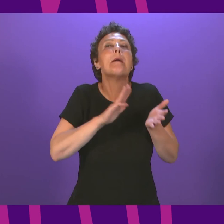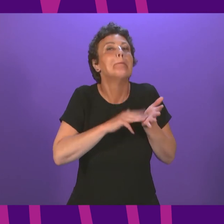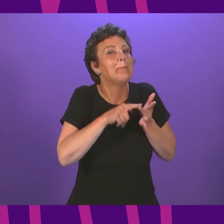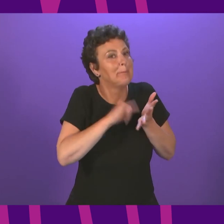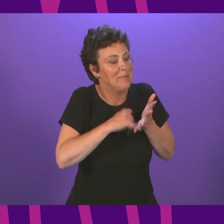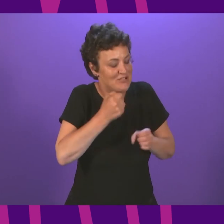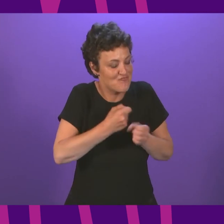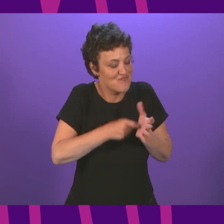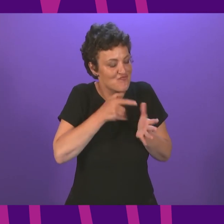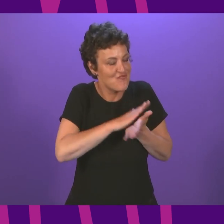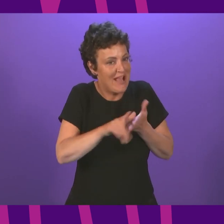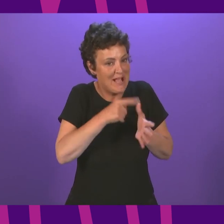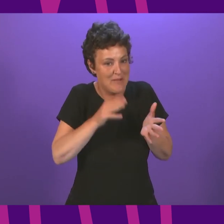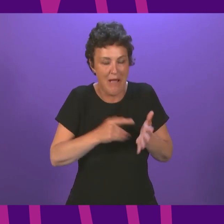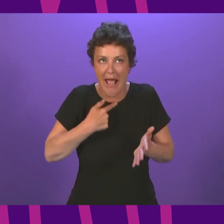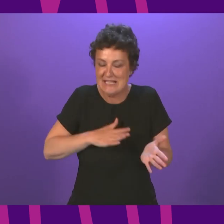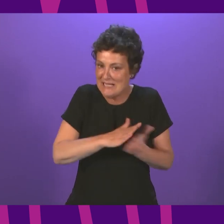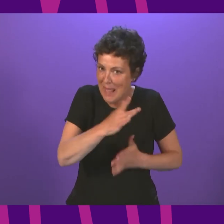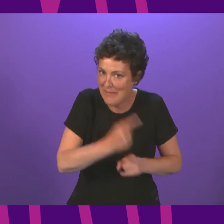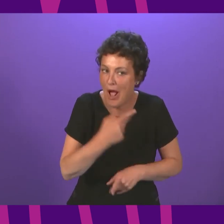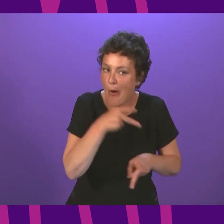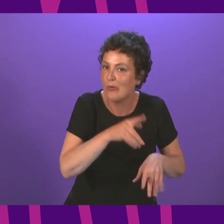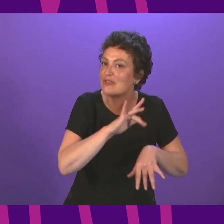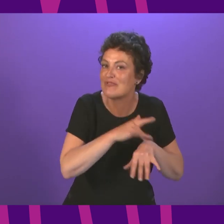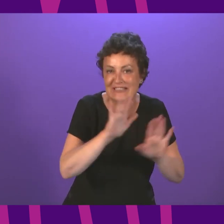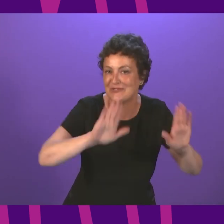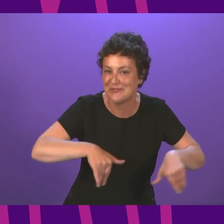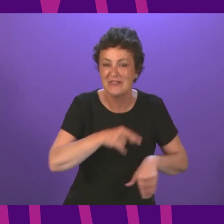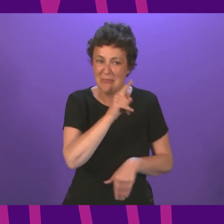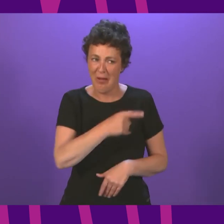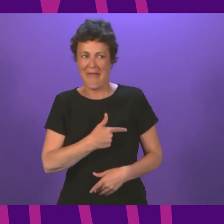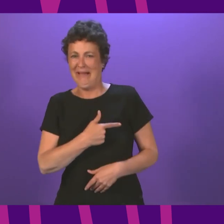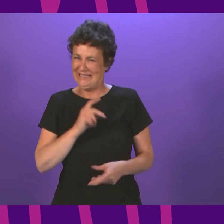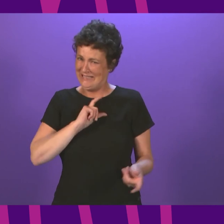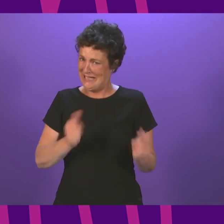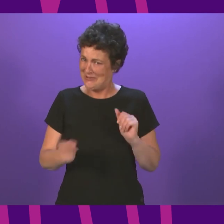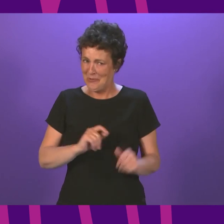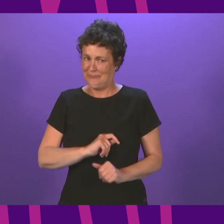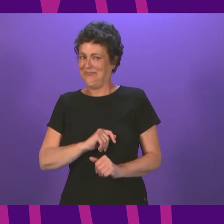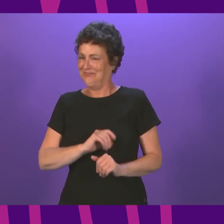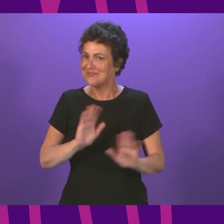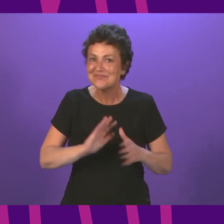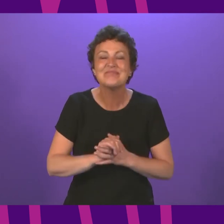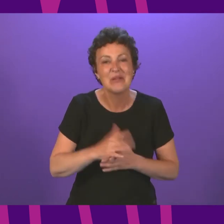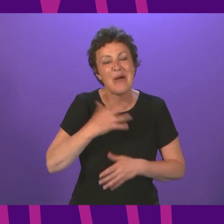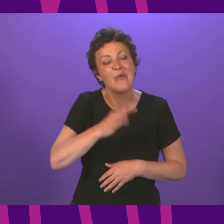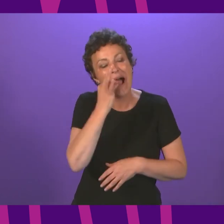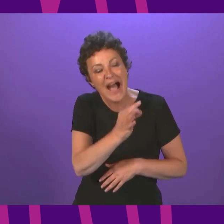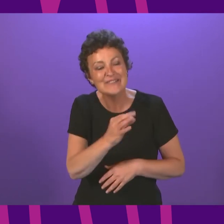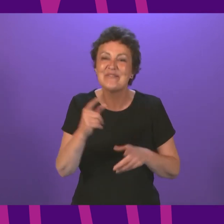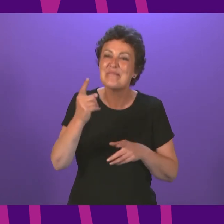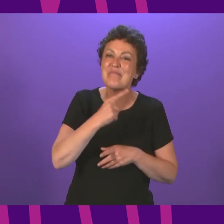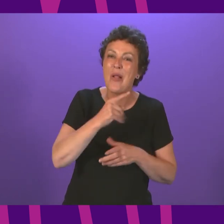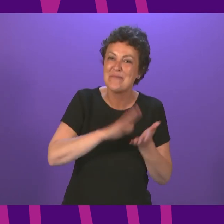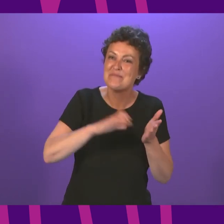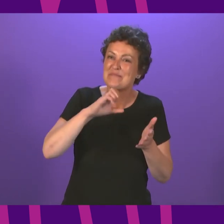in a timely fashion in order to allow scrutiny from members from across the political spectrum,